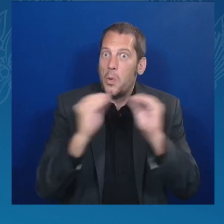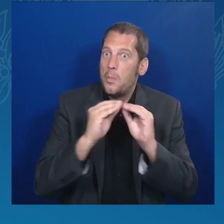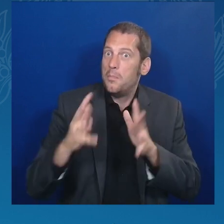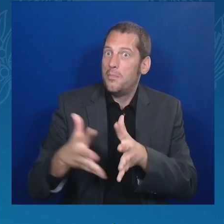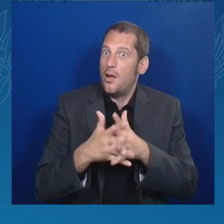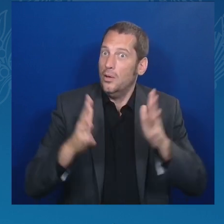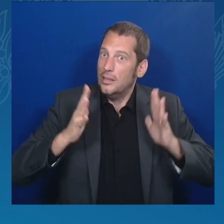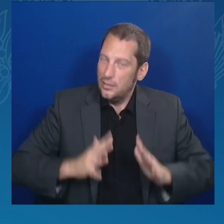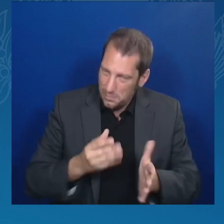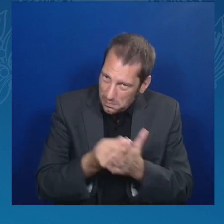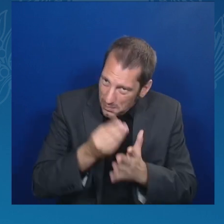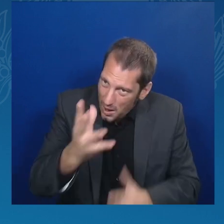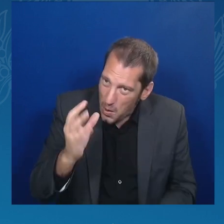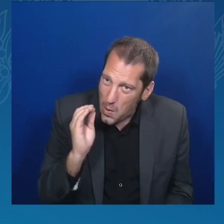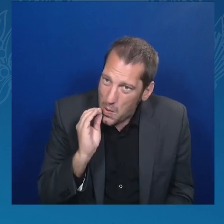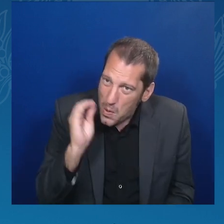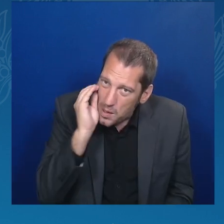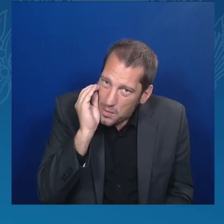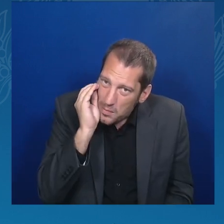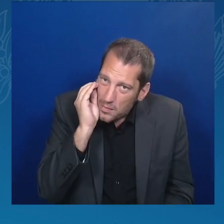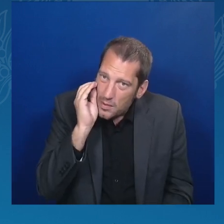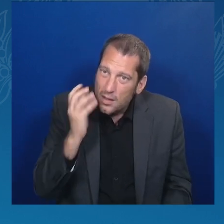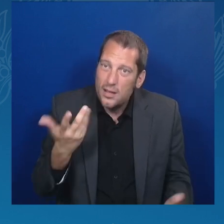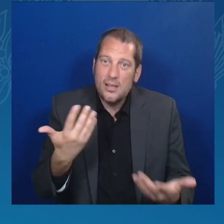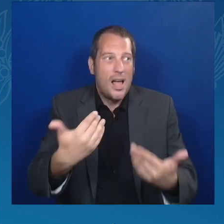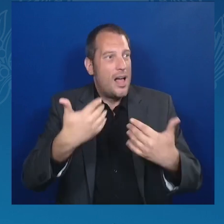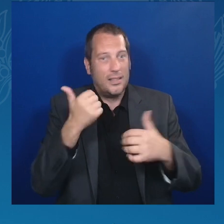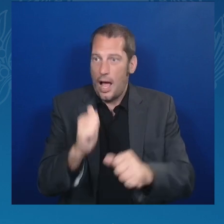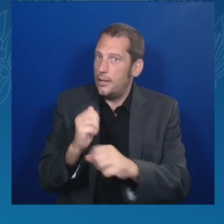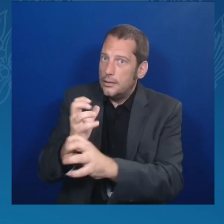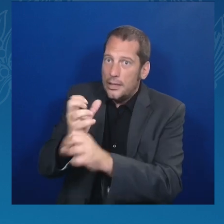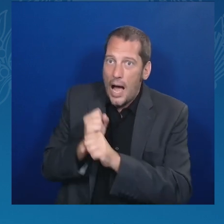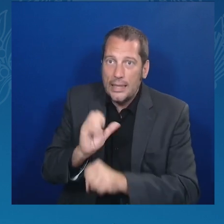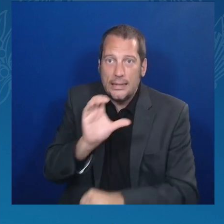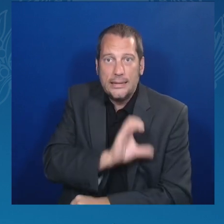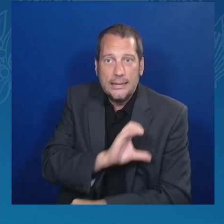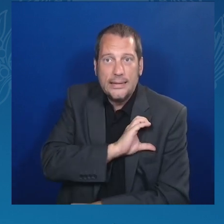And we fight for the dignity of all people.